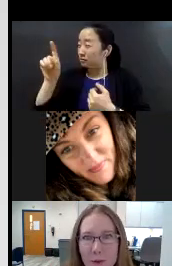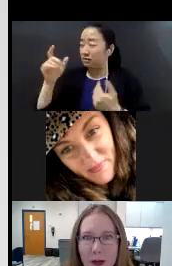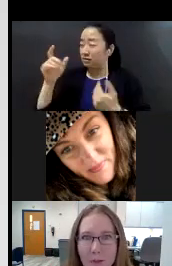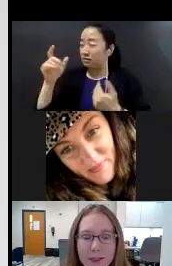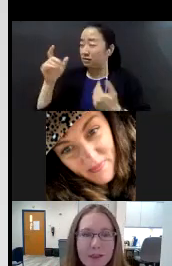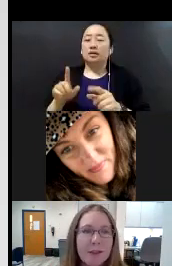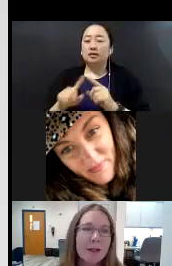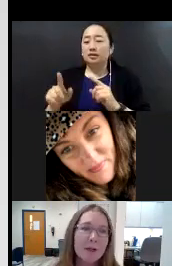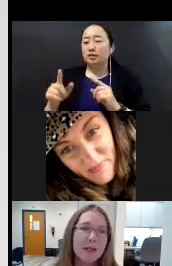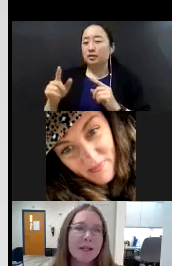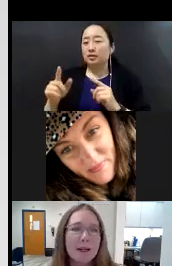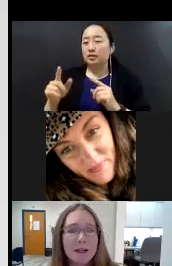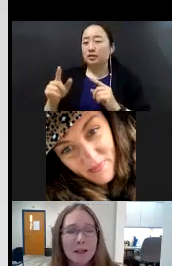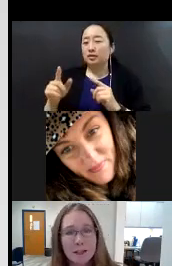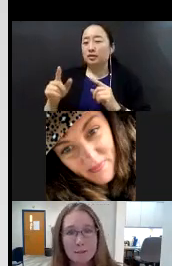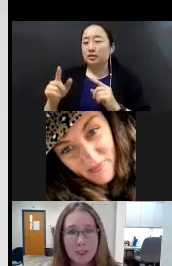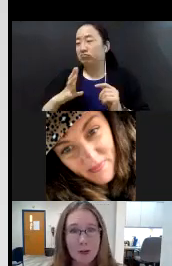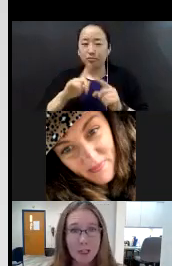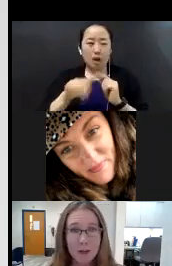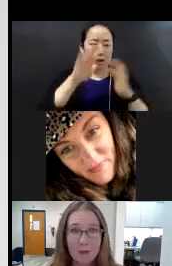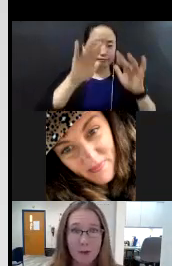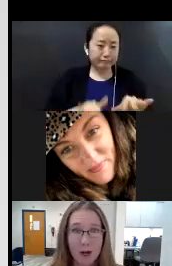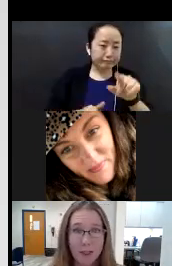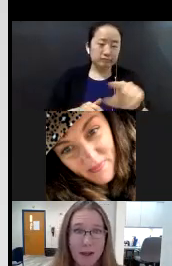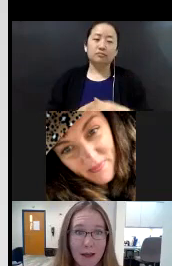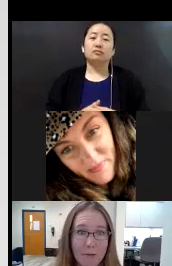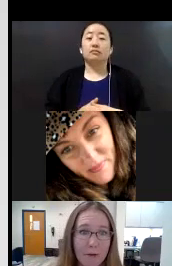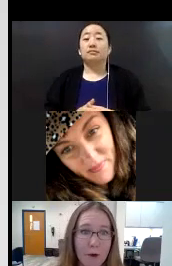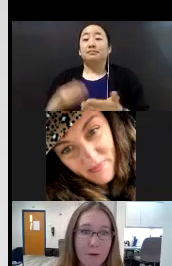AS FAR AS FUNDING FOR OUR TIME FOR WHAT WE ARE